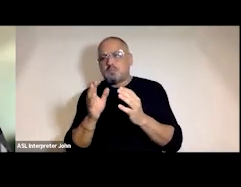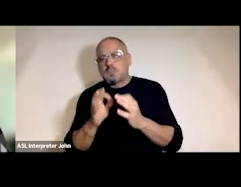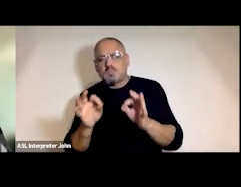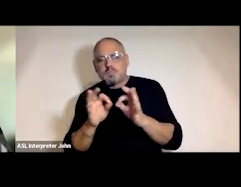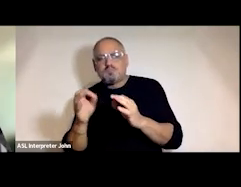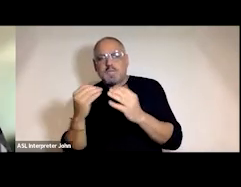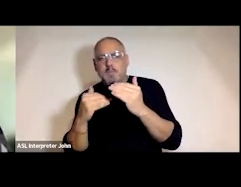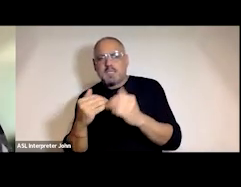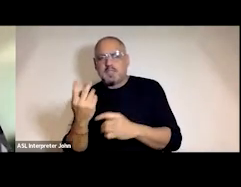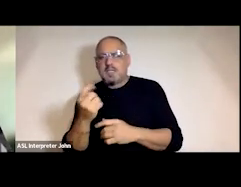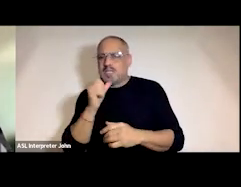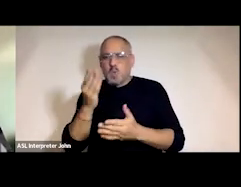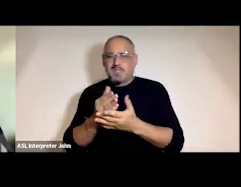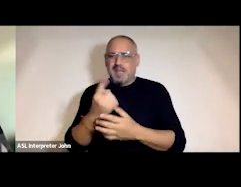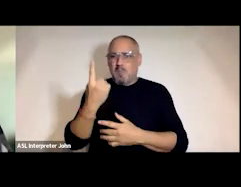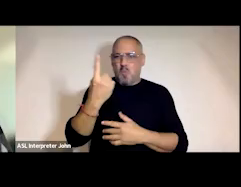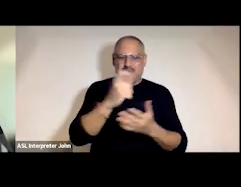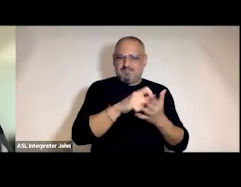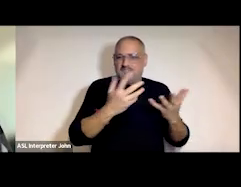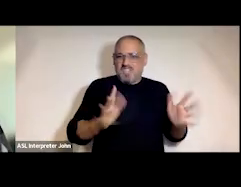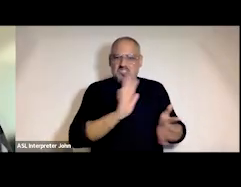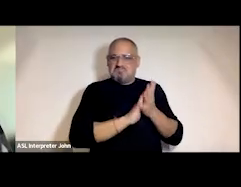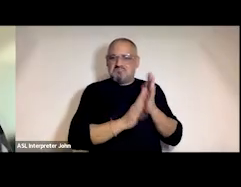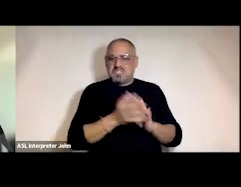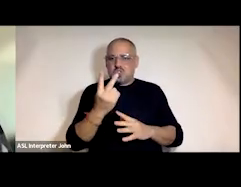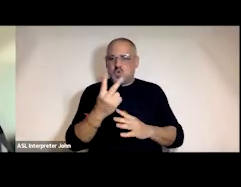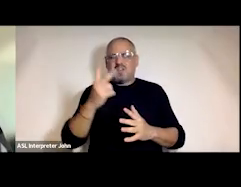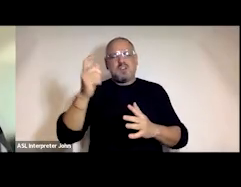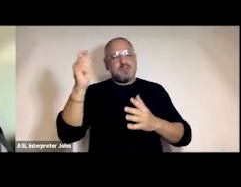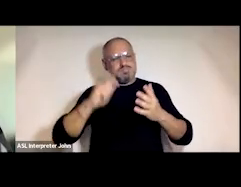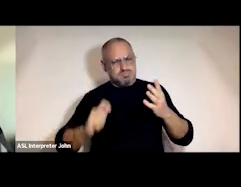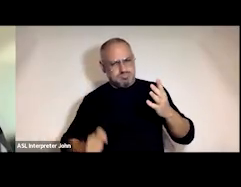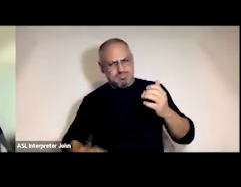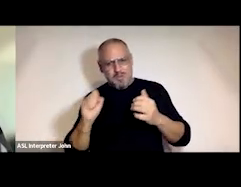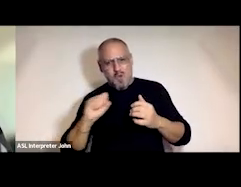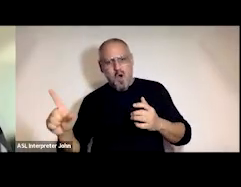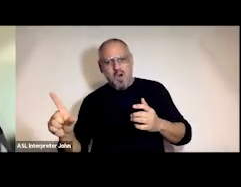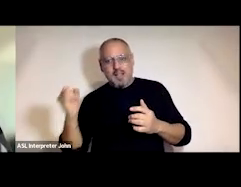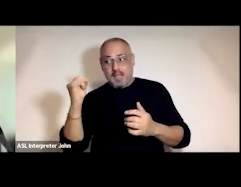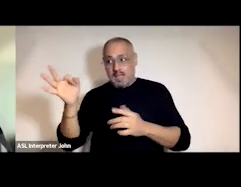don't stop at just writing about one or two. Write about all of them if the applicant has limitations